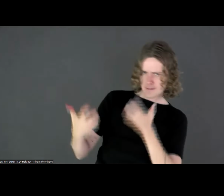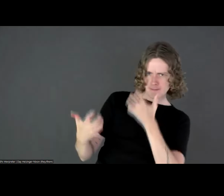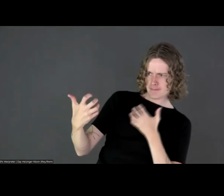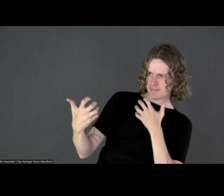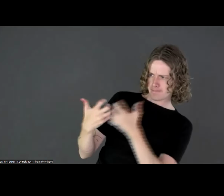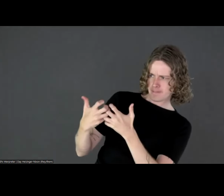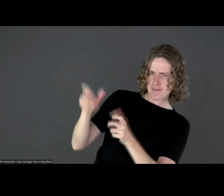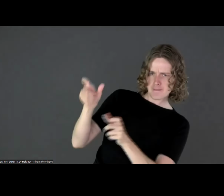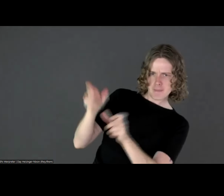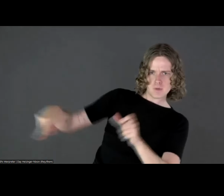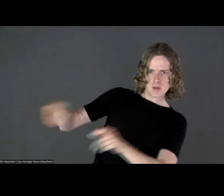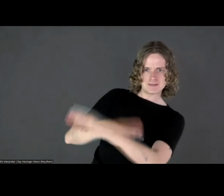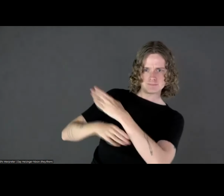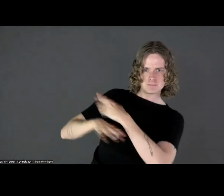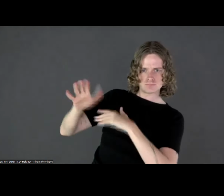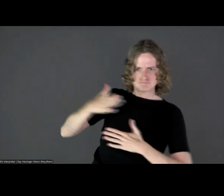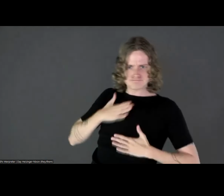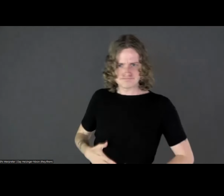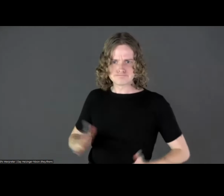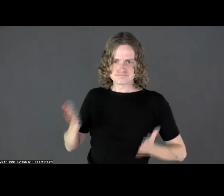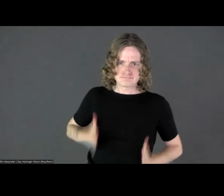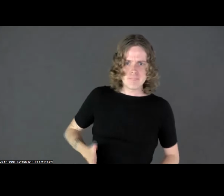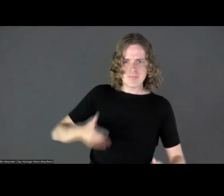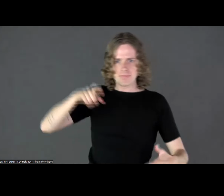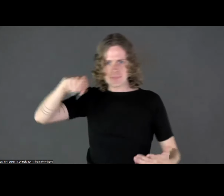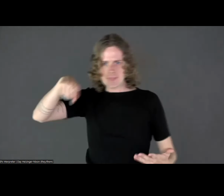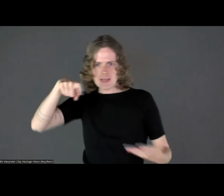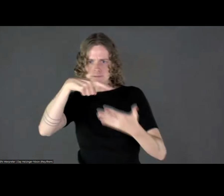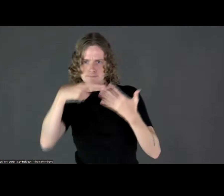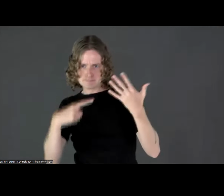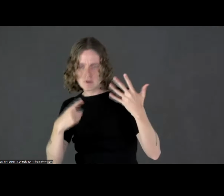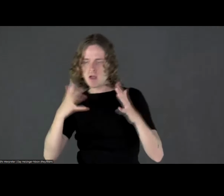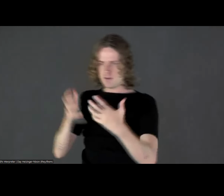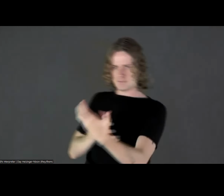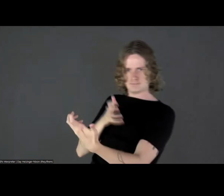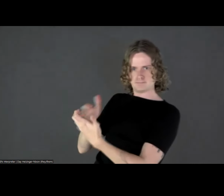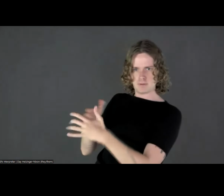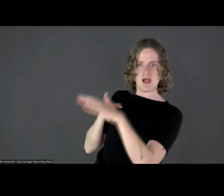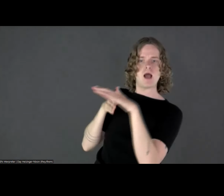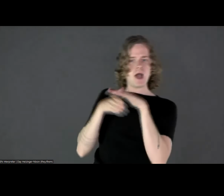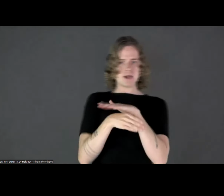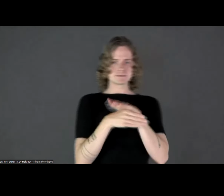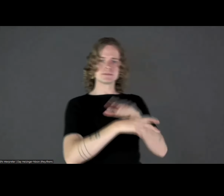participation of representative organization of persons with disabilities and their family at